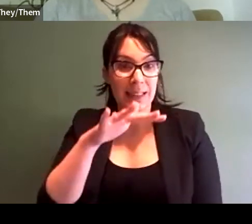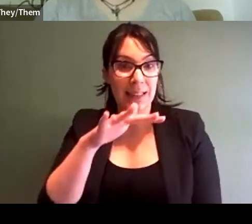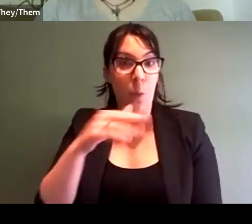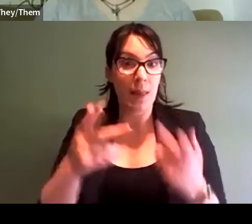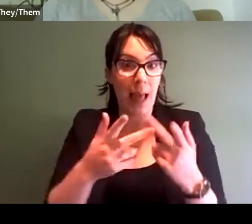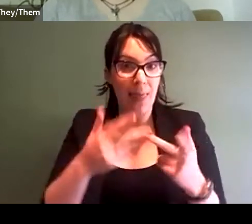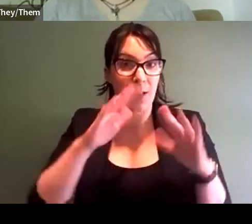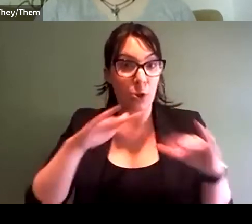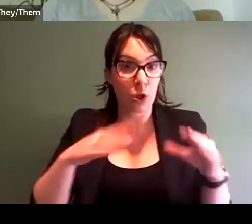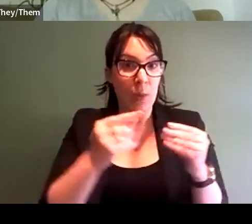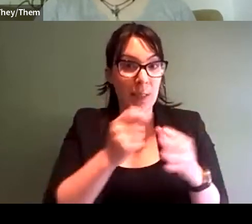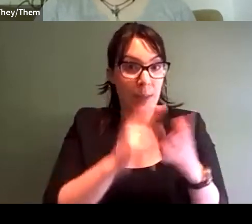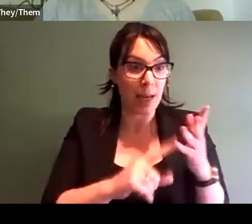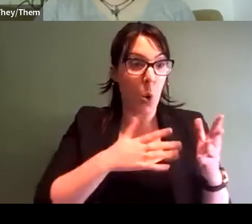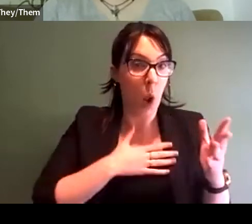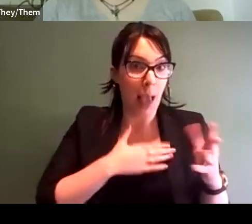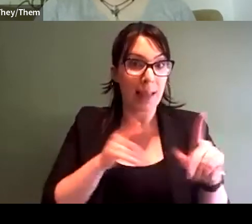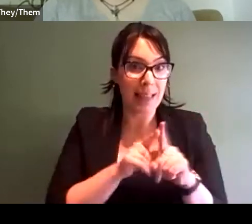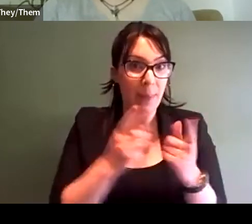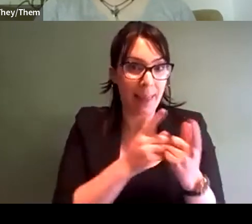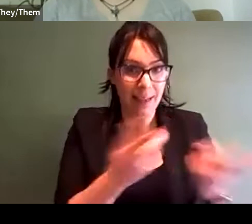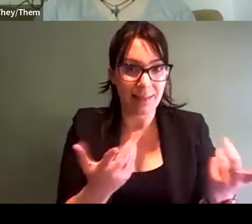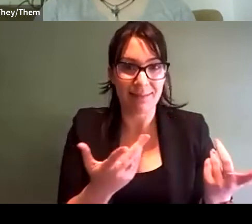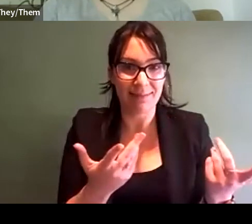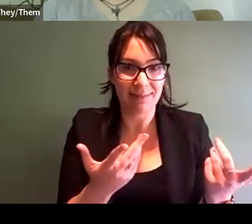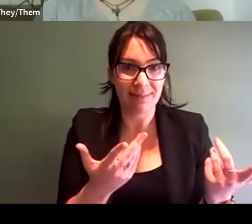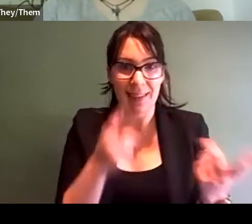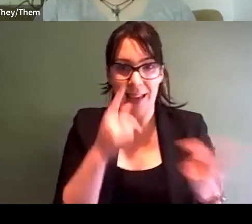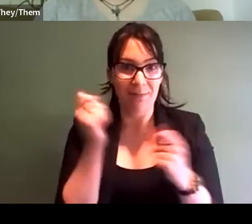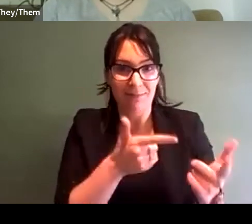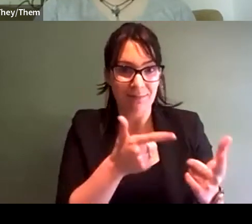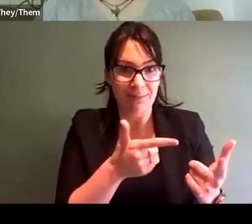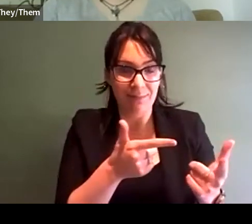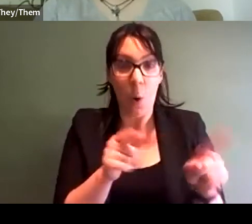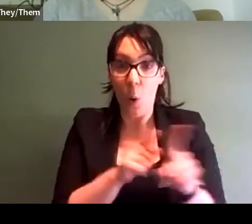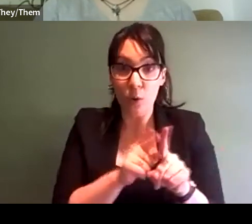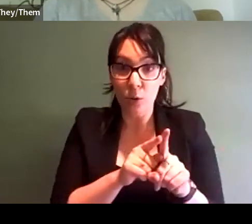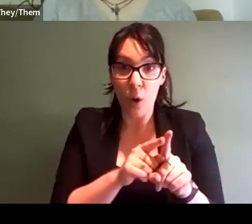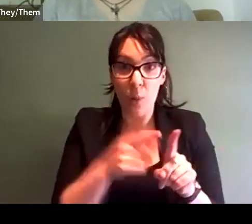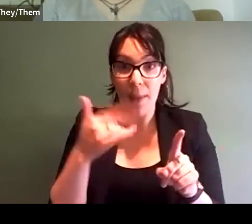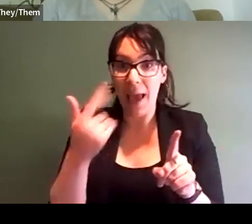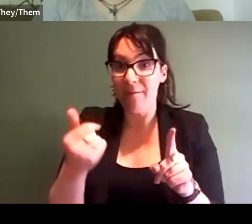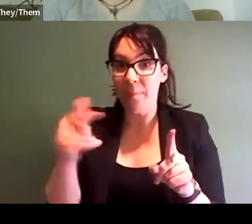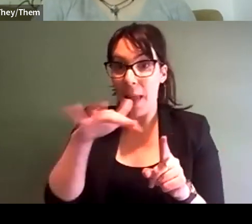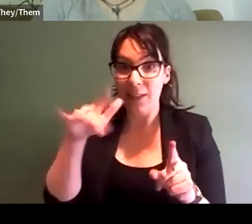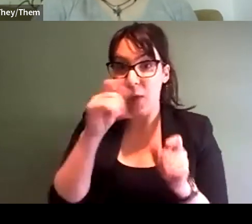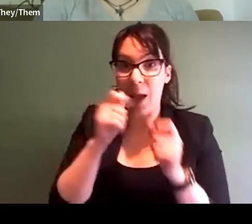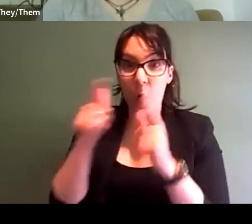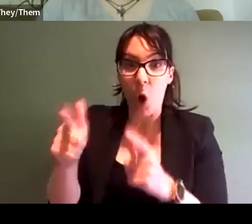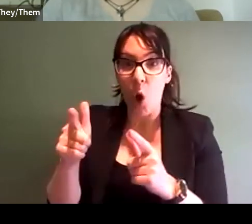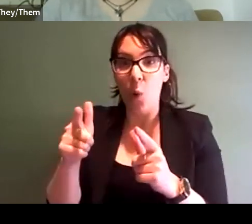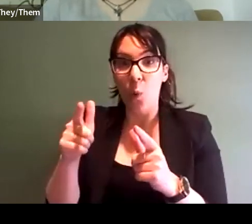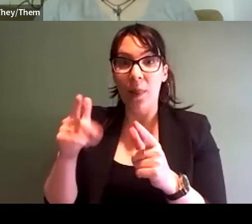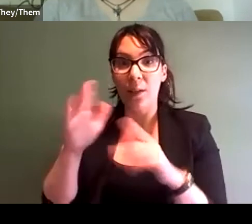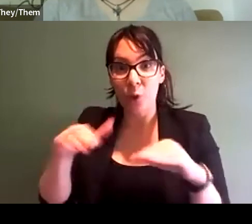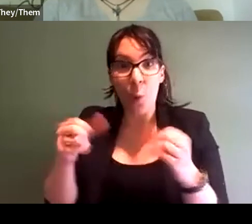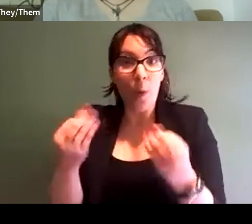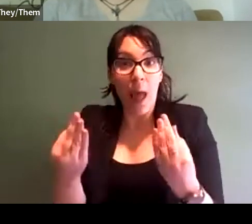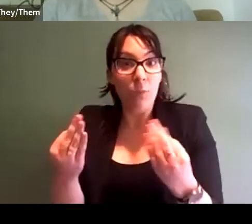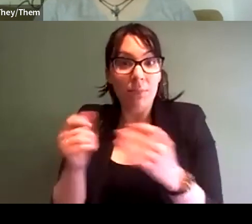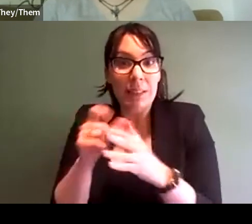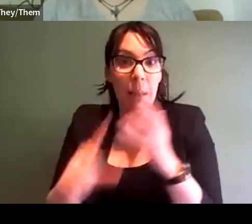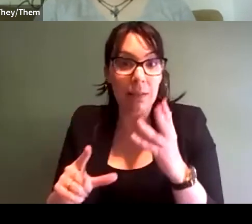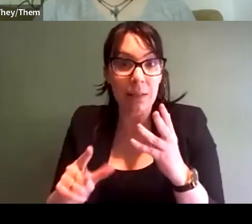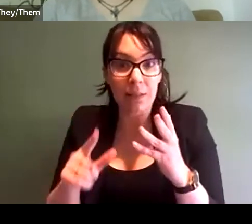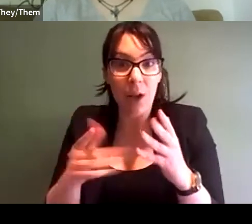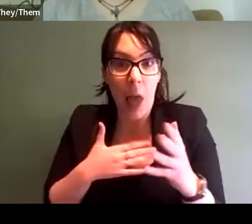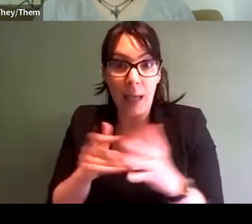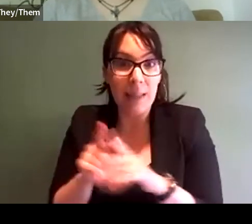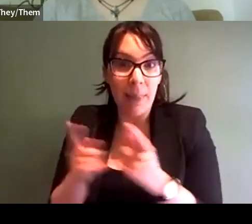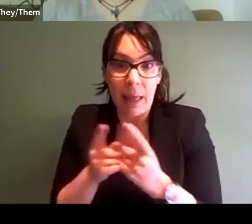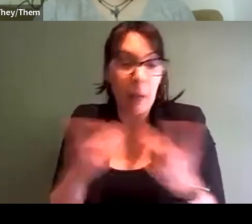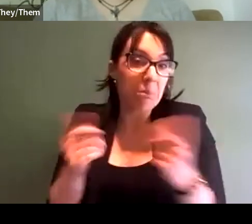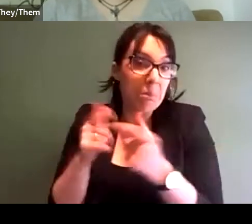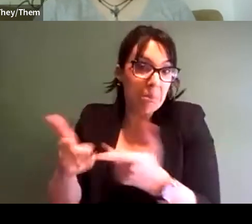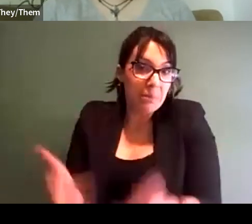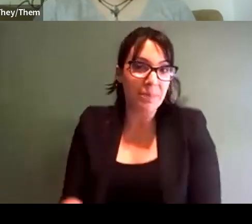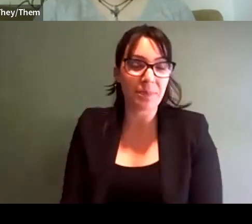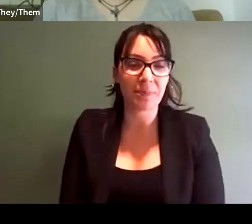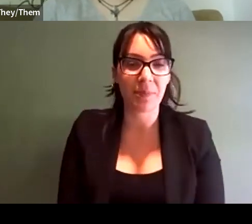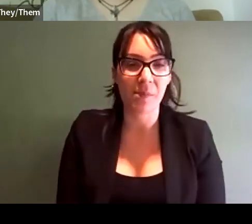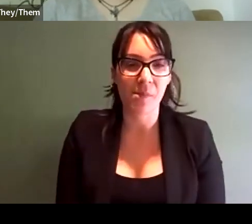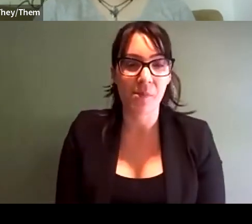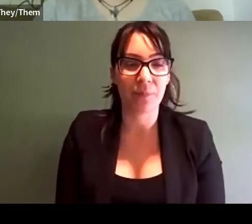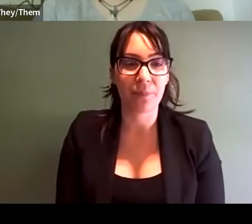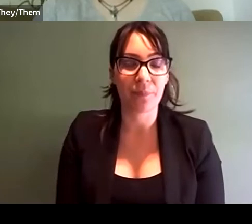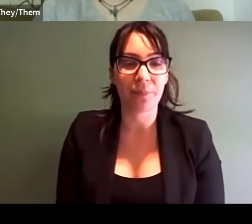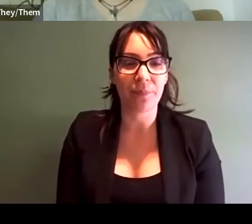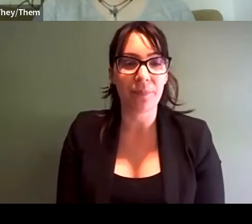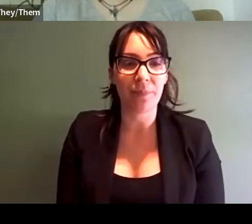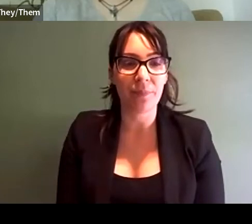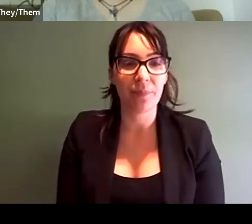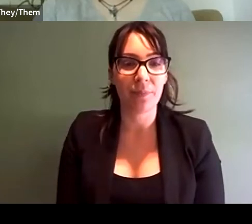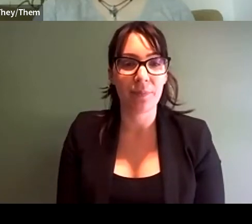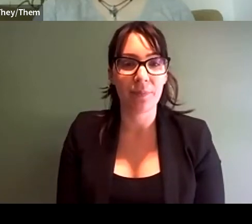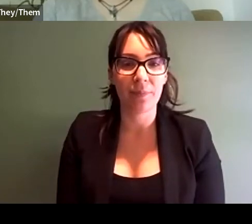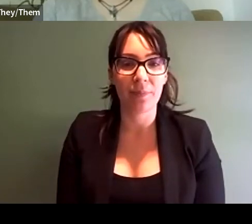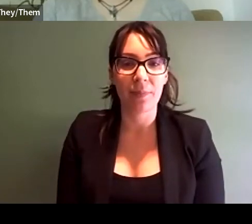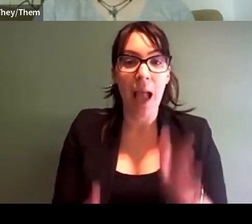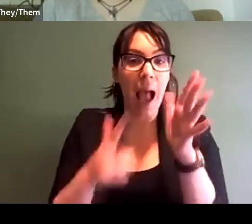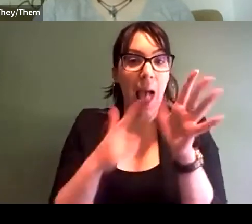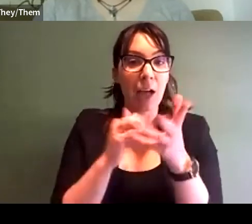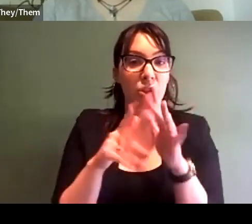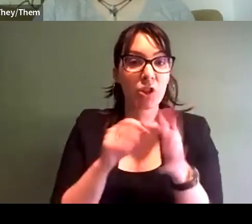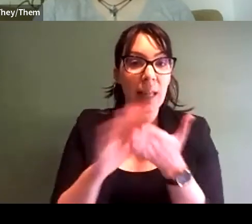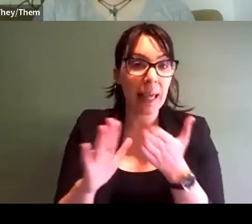you do with a whole bunch of peers of the same age who may or may not have a disability. So, I'm Ashley I'm sorry we haven't come to you yet and I know, I know this attendance and engagement area is is obviously something you experience.